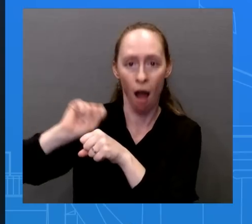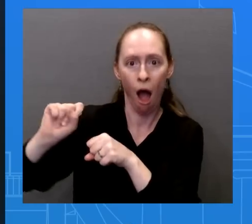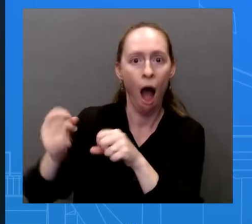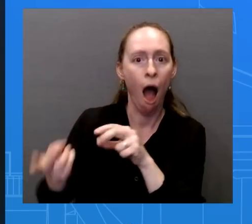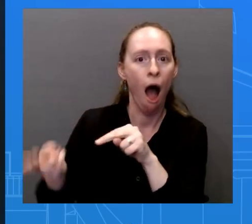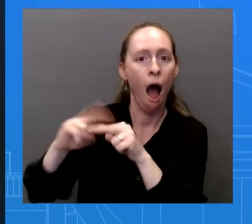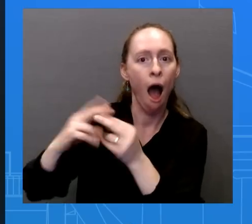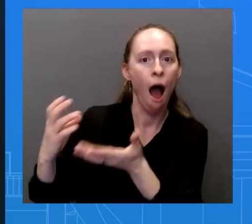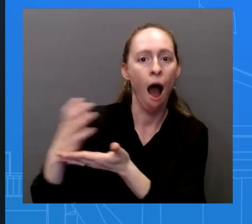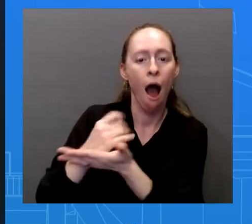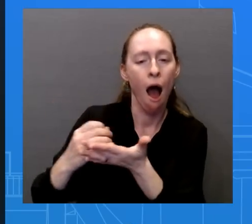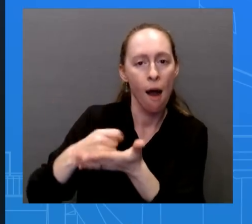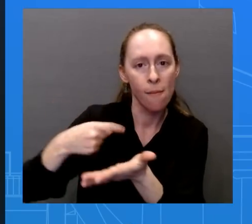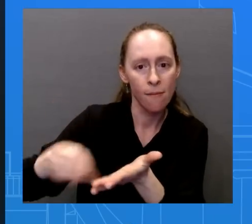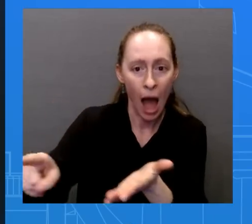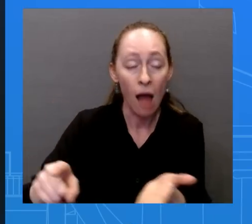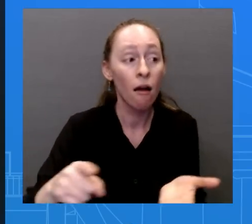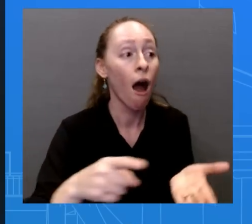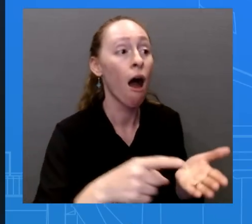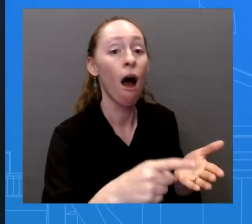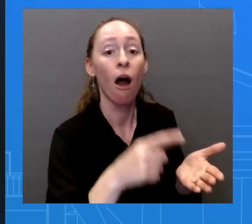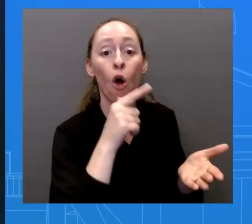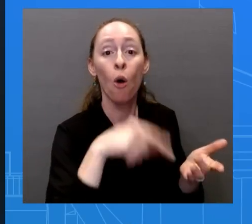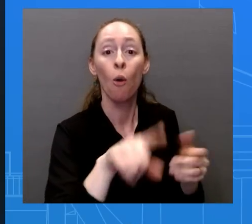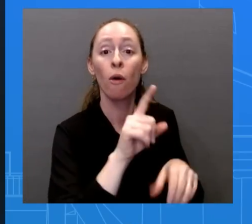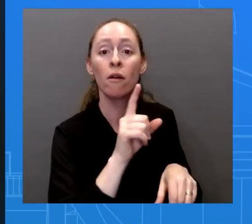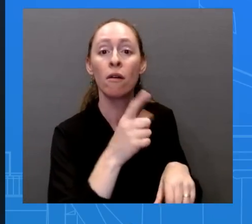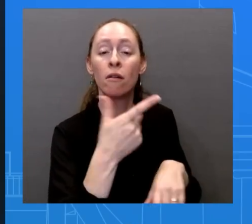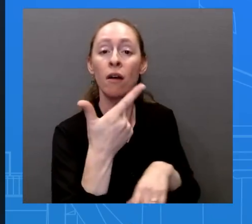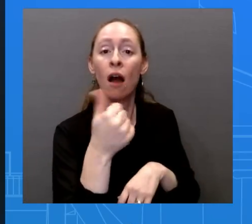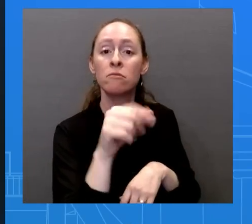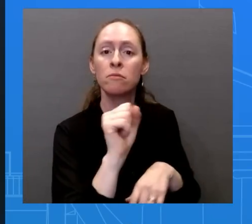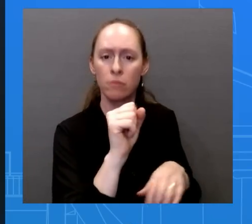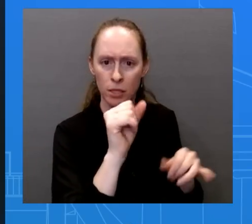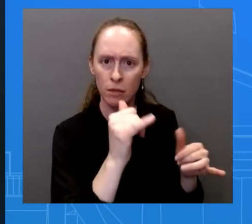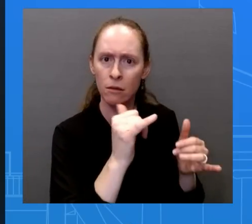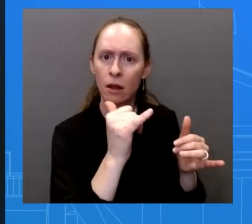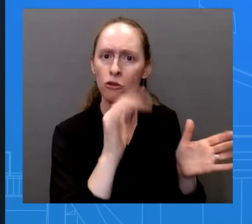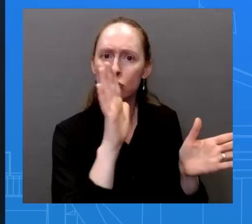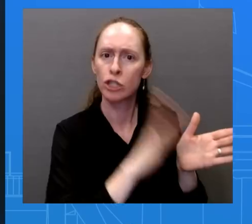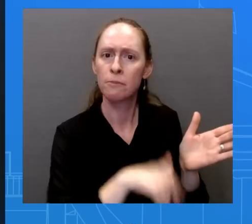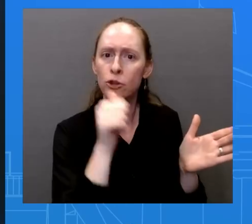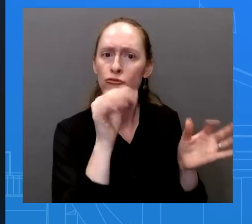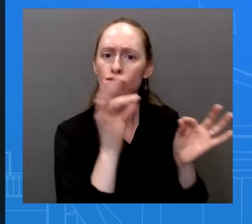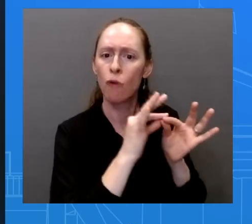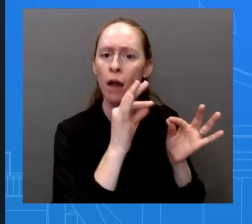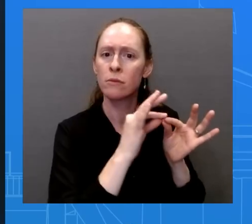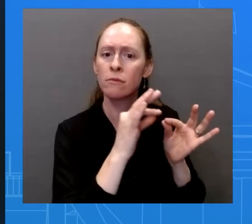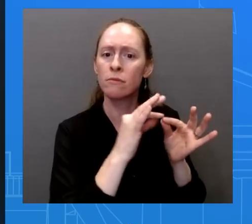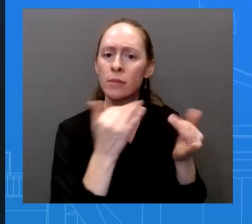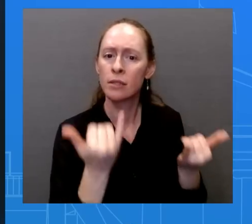since their peak this summer. That's an overall decline of 22 percent. And we're giving families a little bit more breathing room.